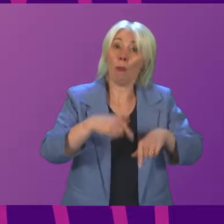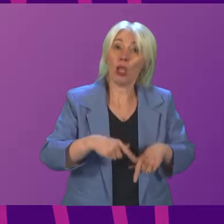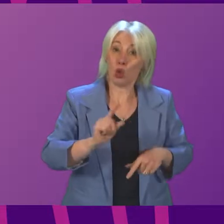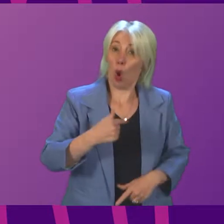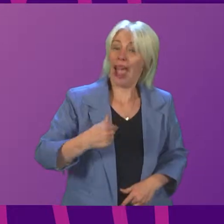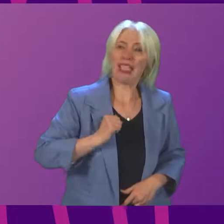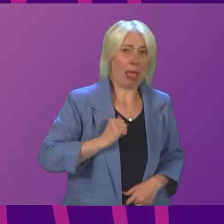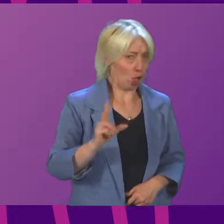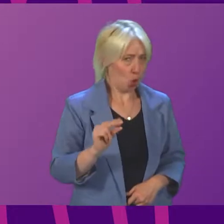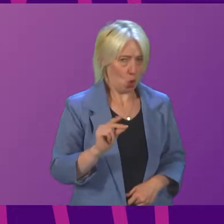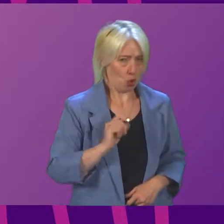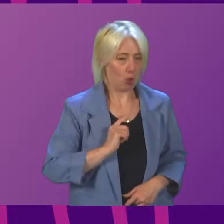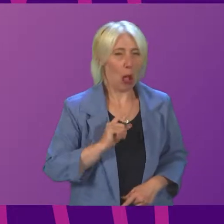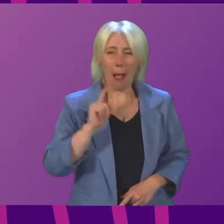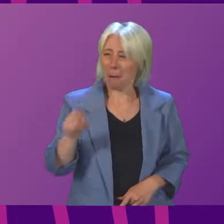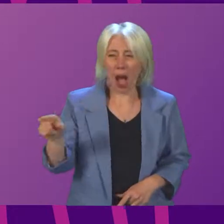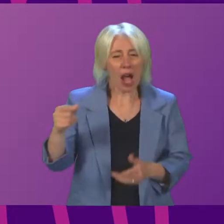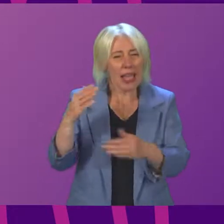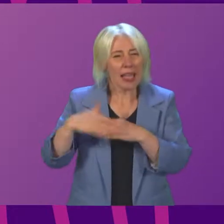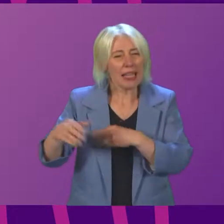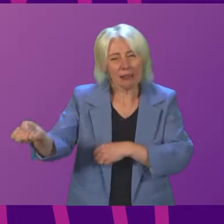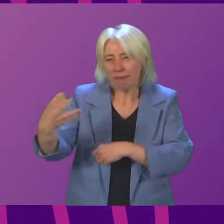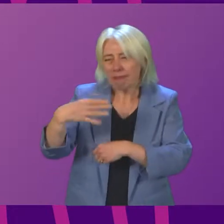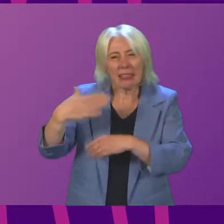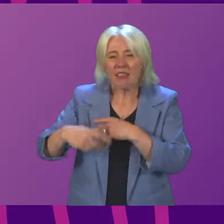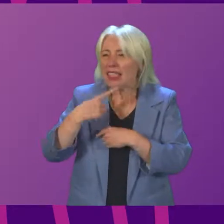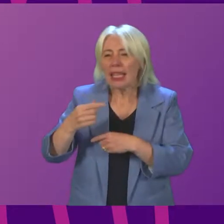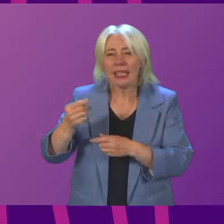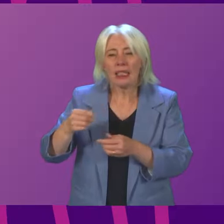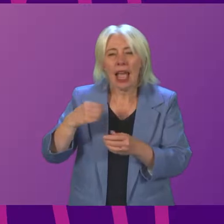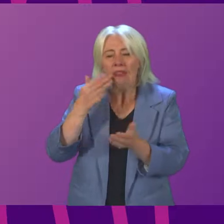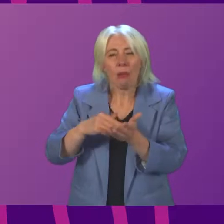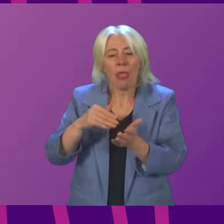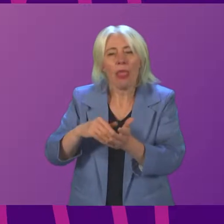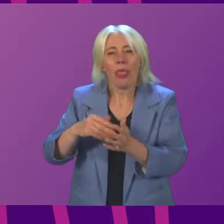did not mention the monthly statistics that came out today. They show that our performance is not